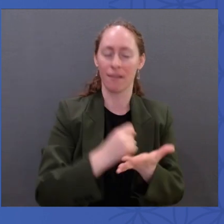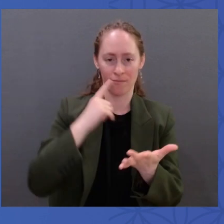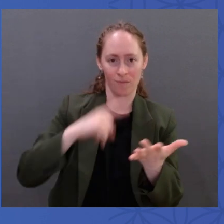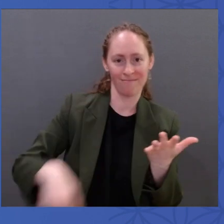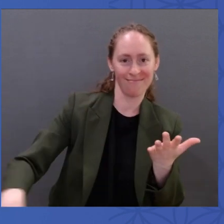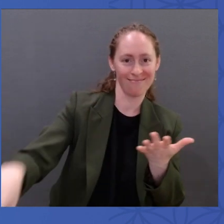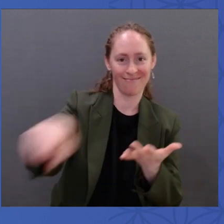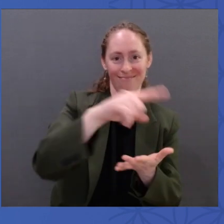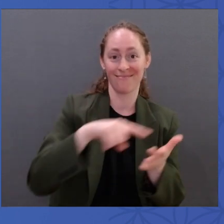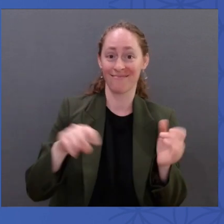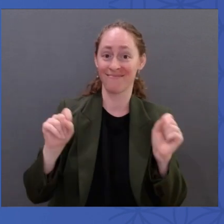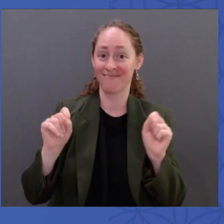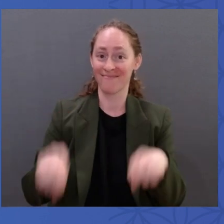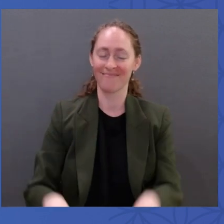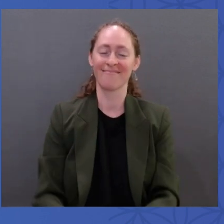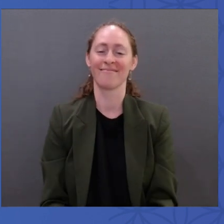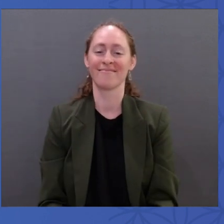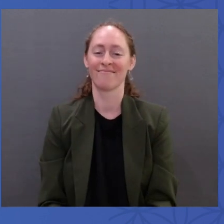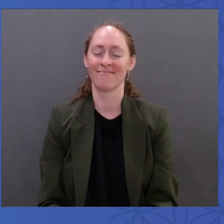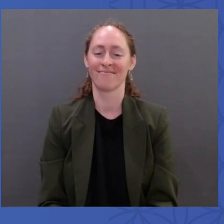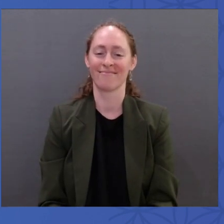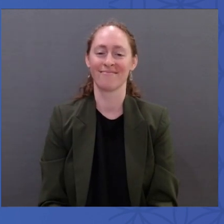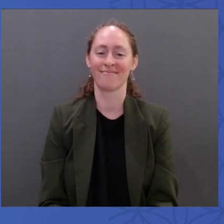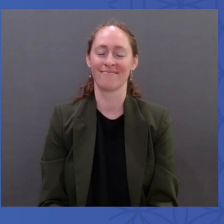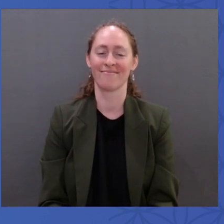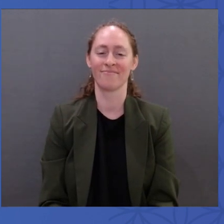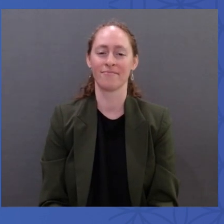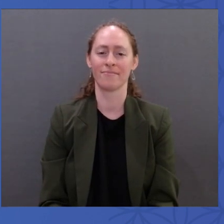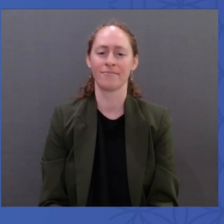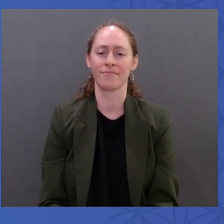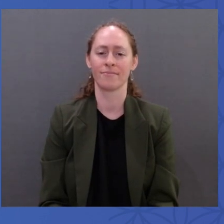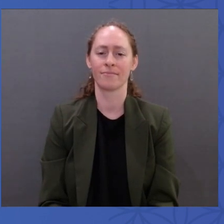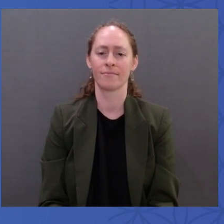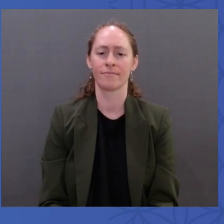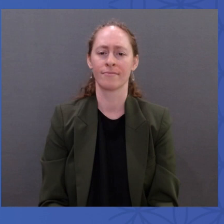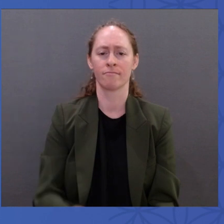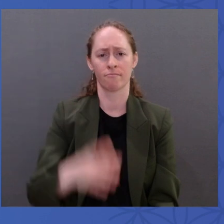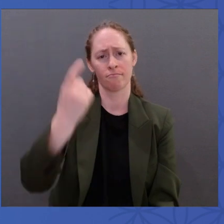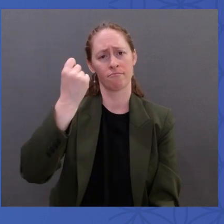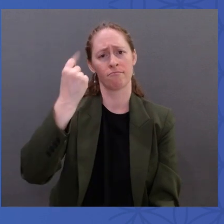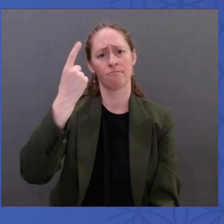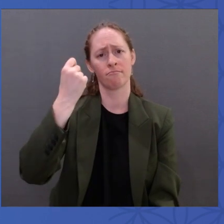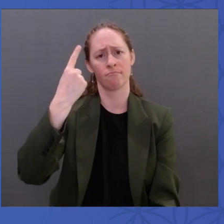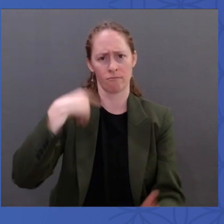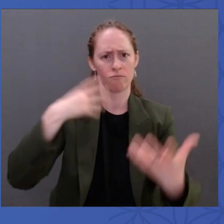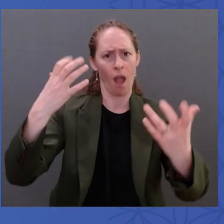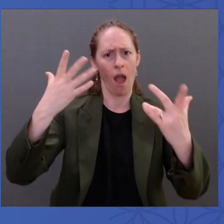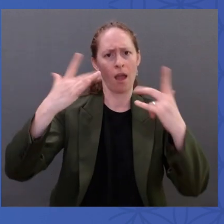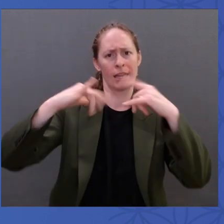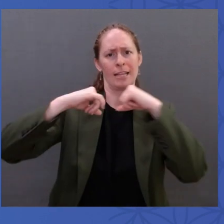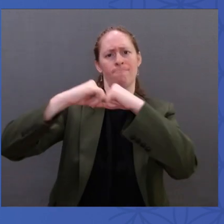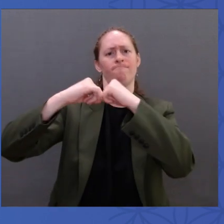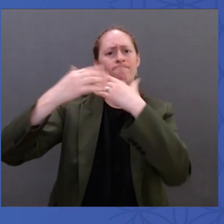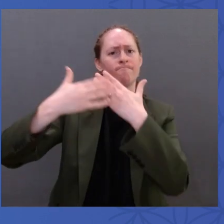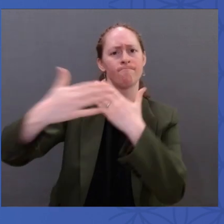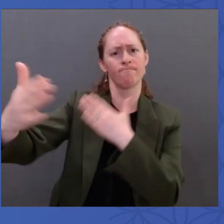that is secure, prosperous and sustainable. We are determined to foster an economic growth that is balanced and environmentally friendly